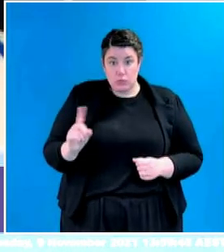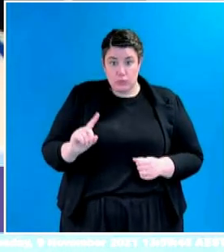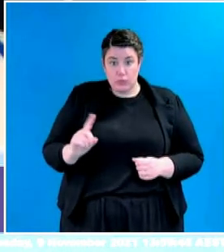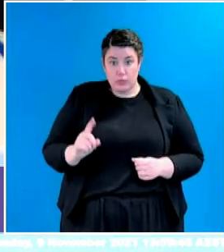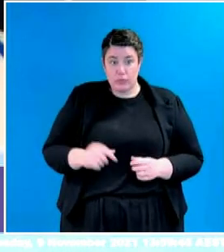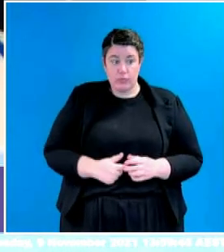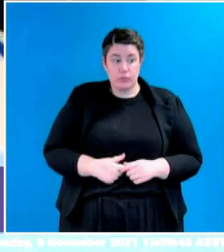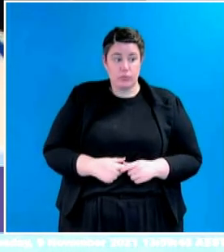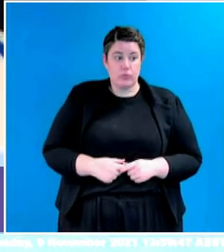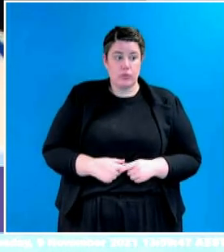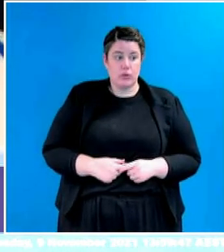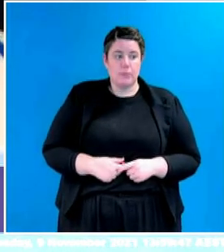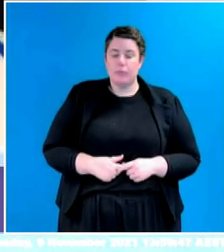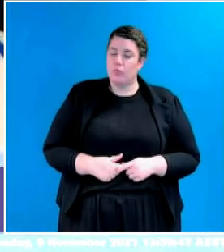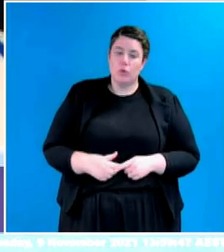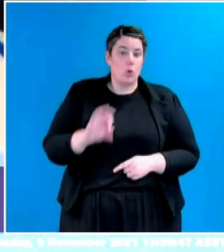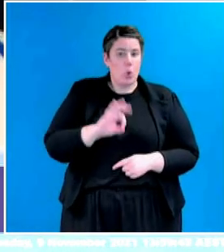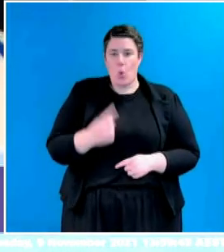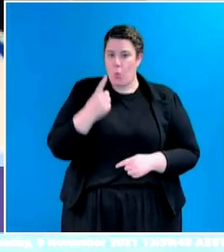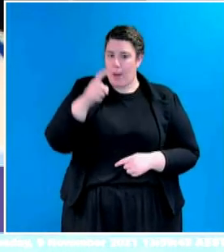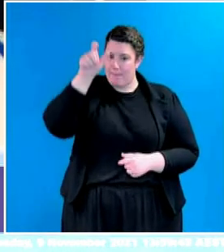There is no one author to the Background Paper, that is true,